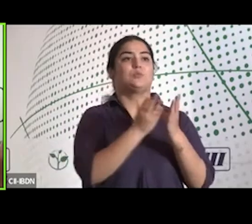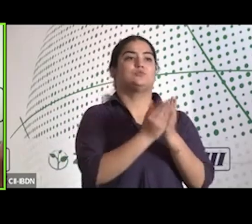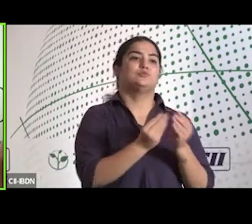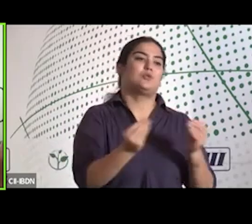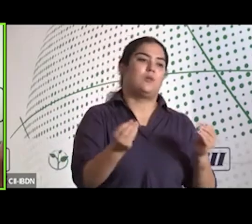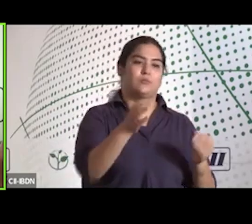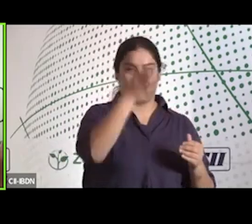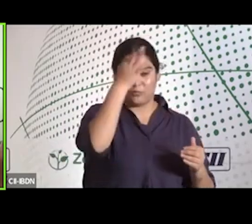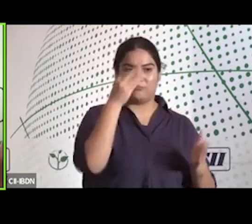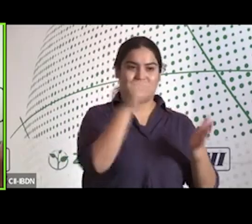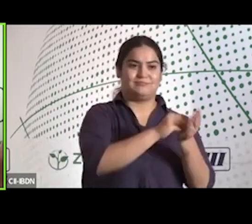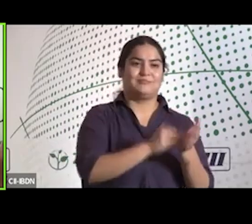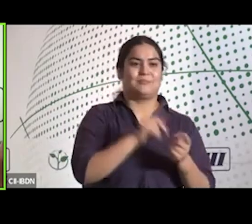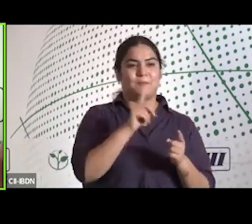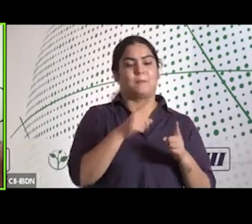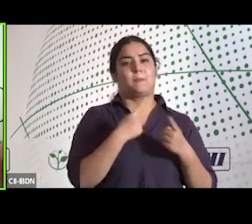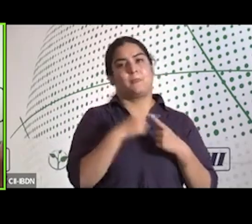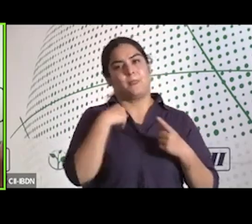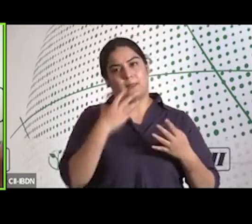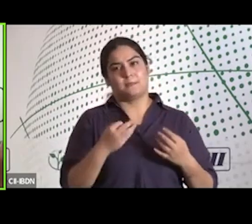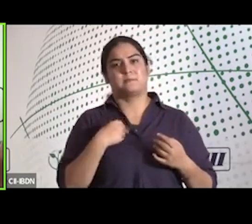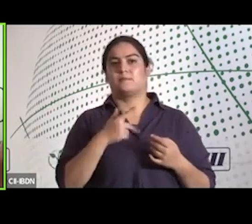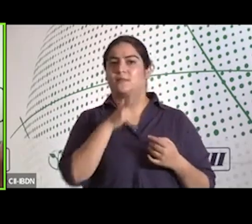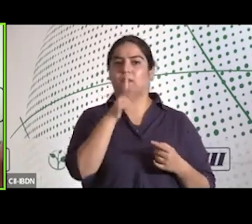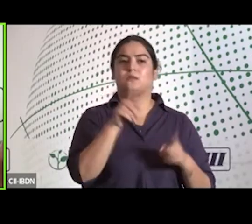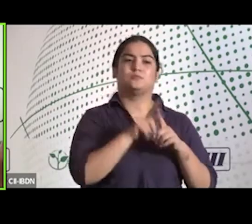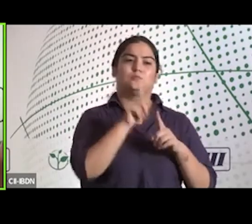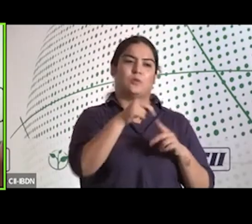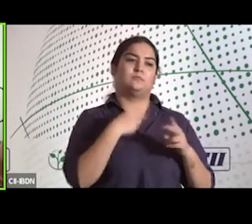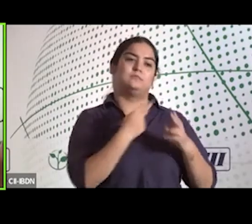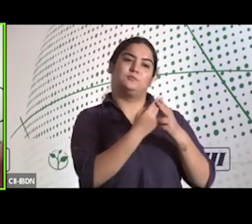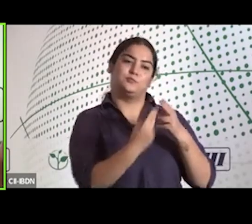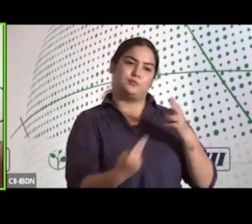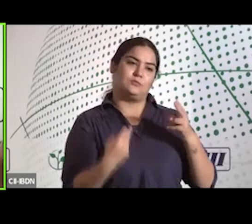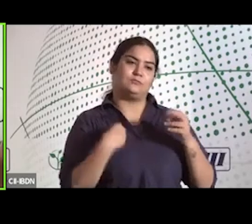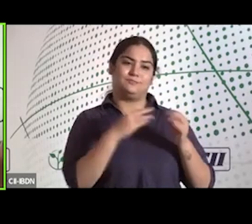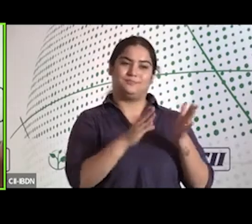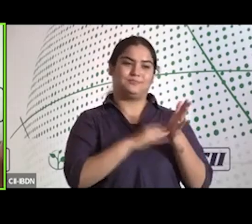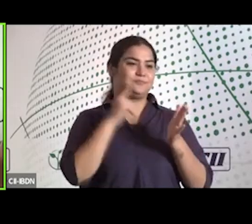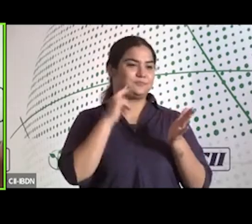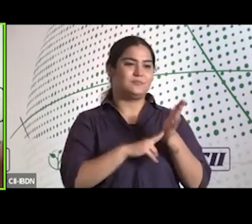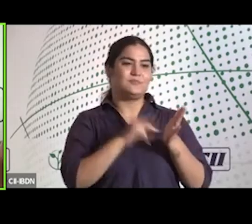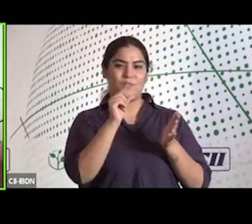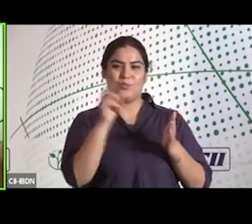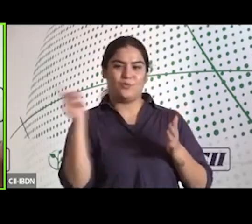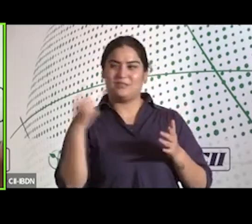I'm going to just tell you a nice story. It's like me know gives us hope.